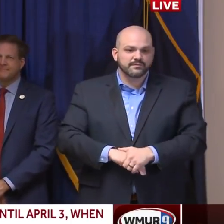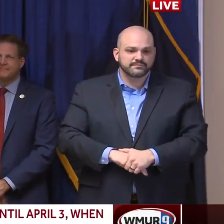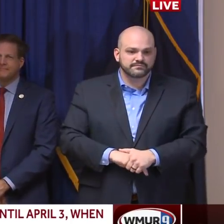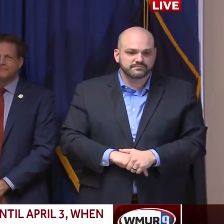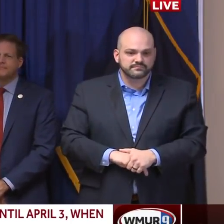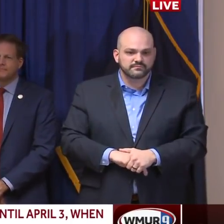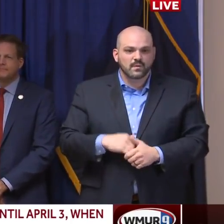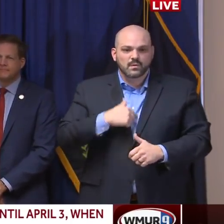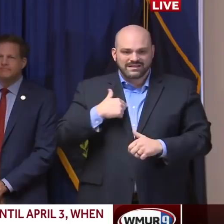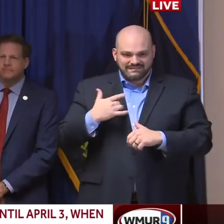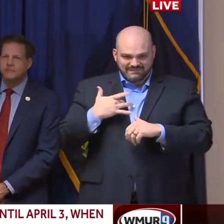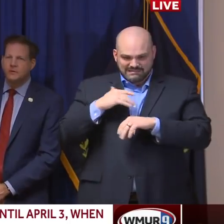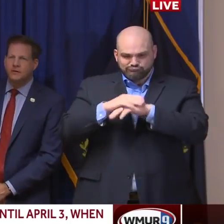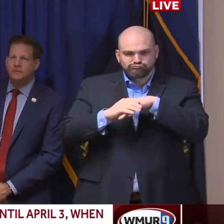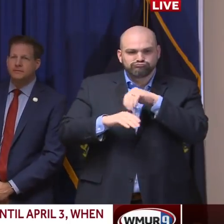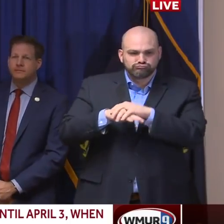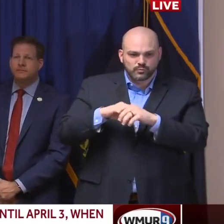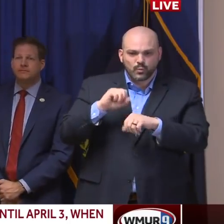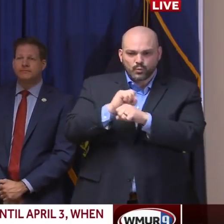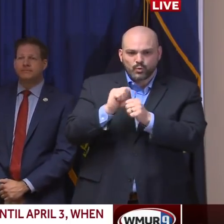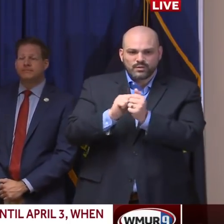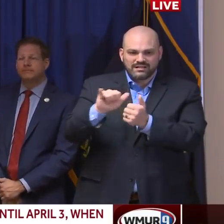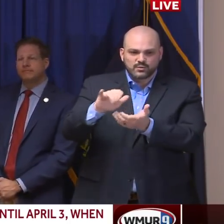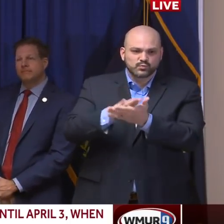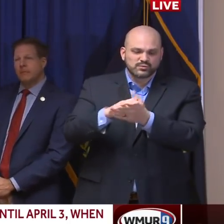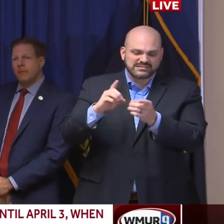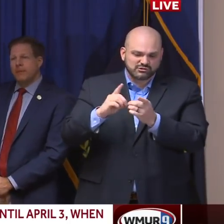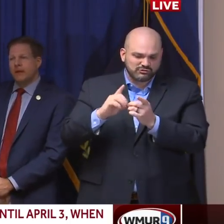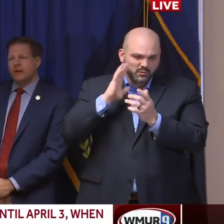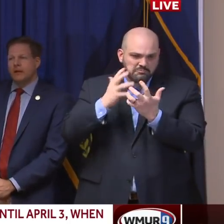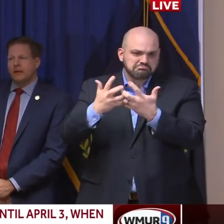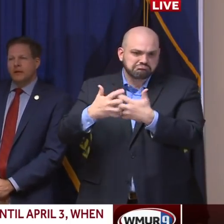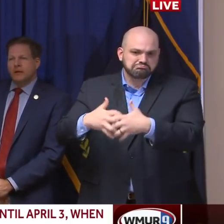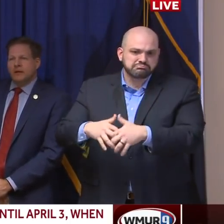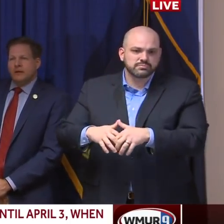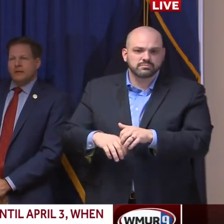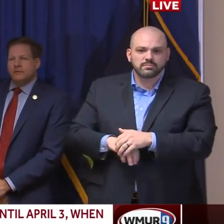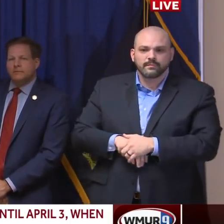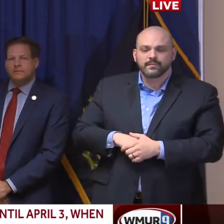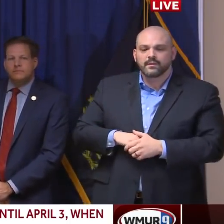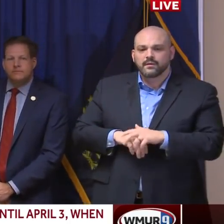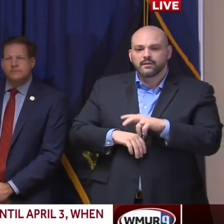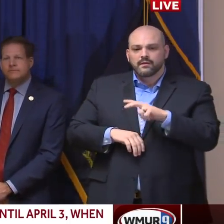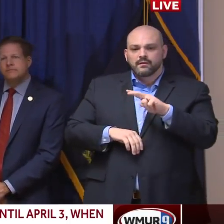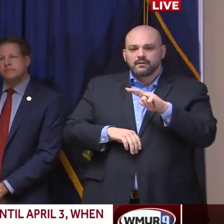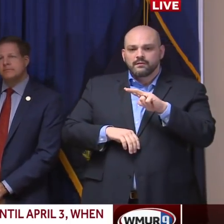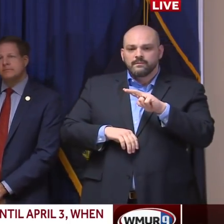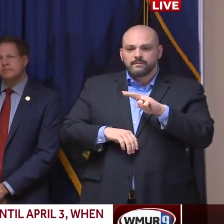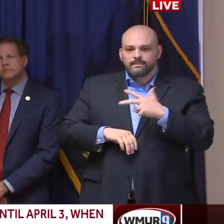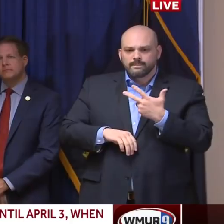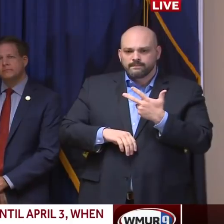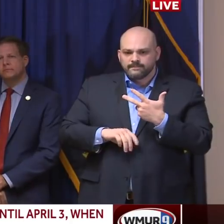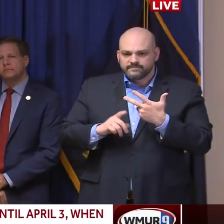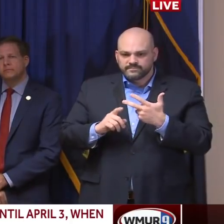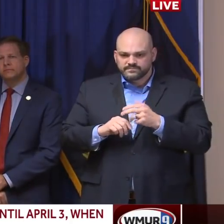TO HELP THE EDUCATORS THINK ABOUT, HOW DO THEY CONDUCT INSTRUCTION LIKE THAT? I FEEL COUPLE WORKING WITH THEM AND MOVING THEM FORWARD.